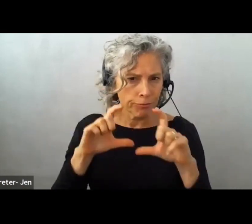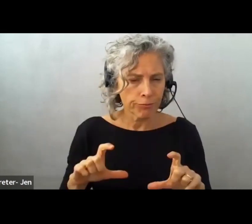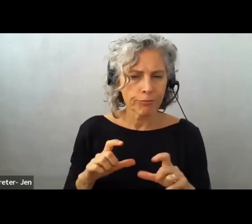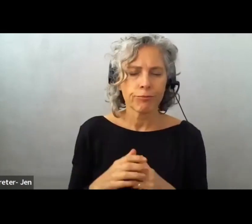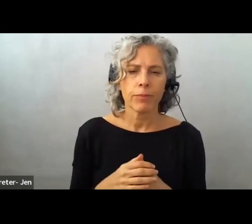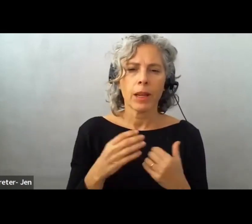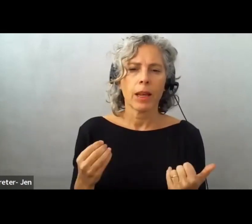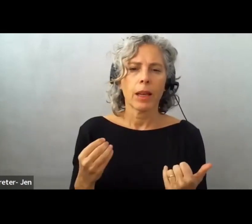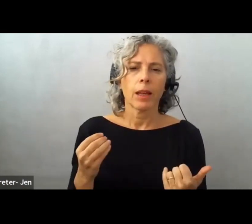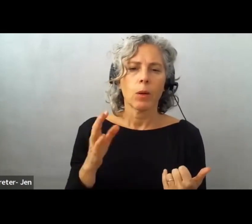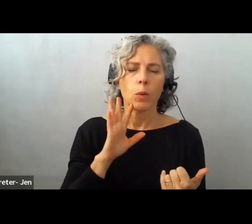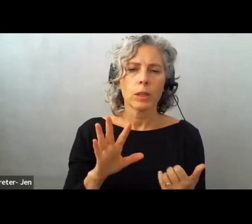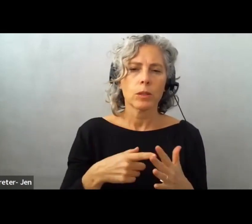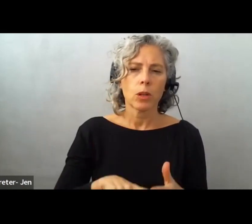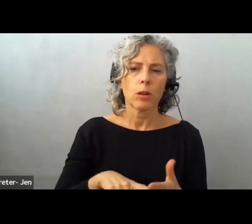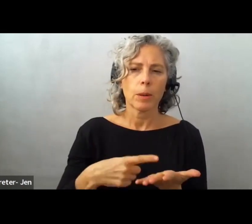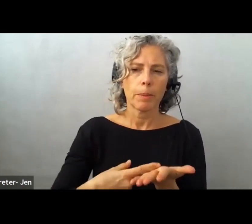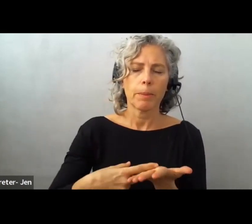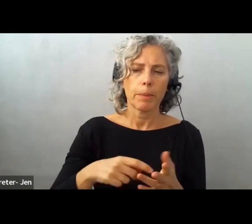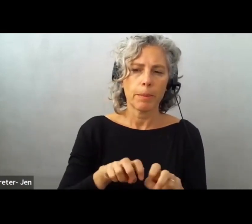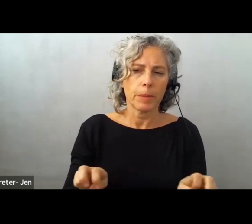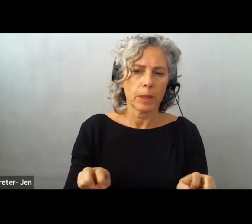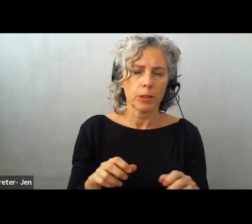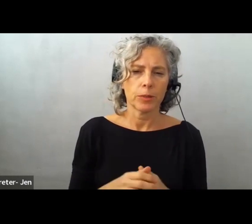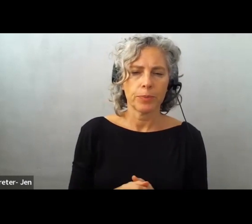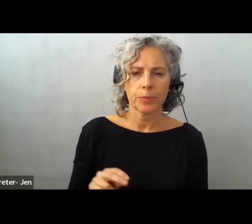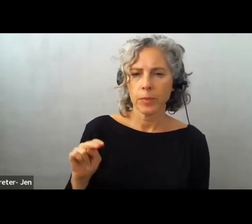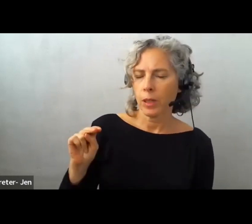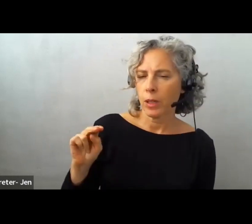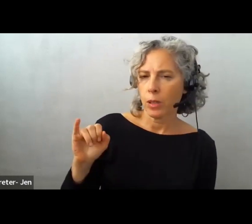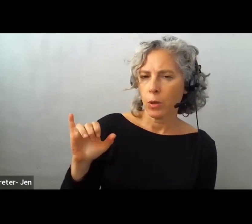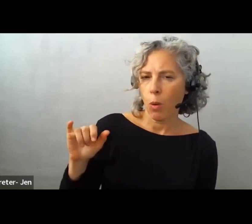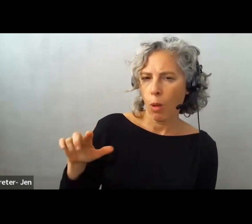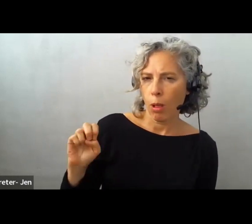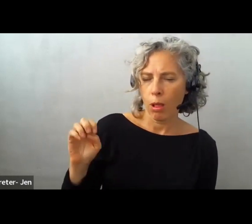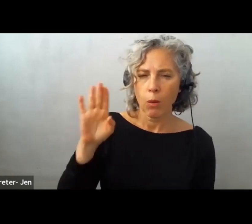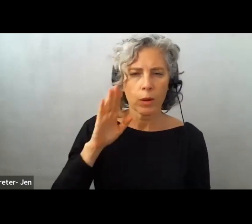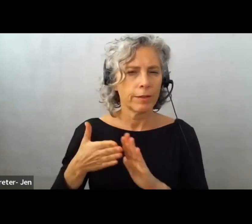discussion in which Nicole is going to be facilitating the